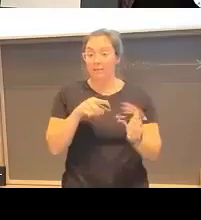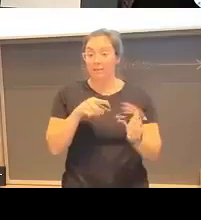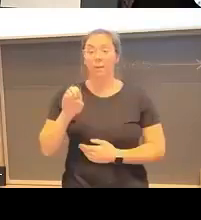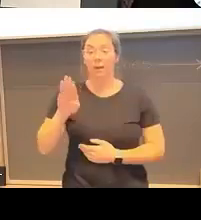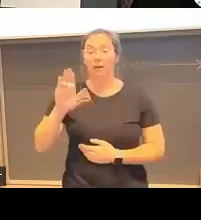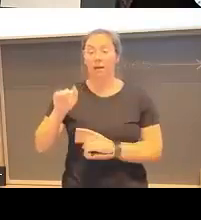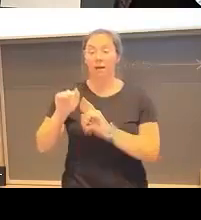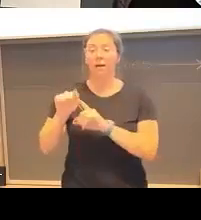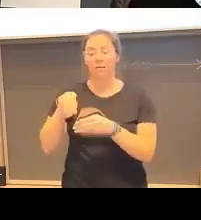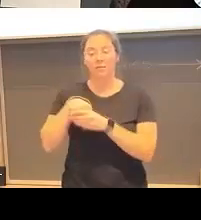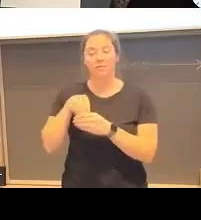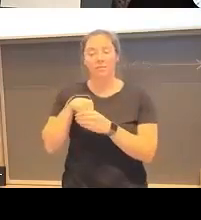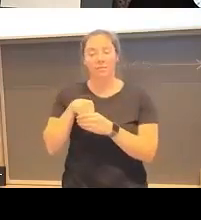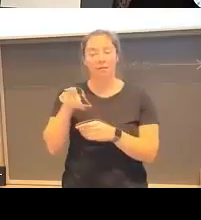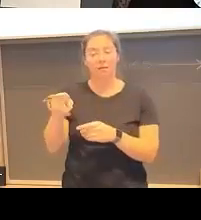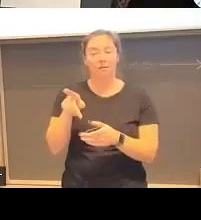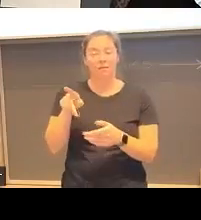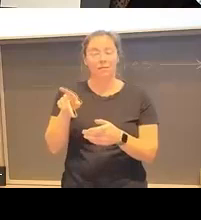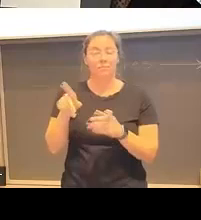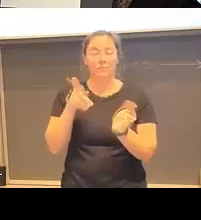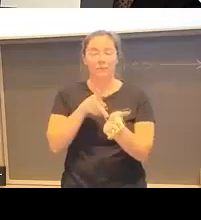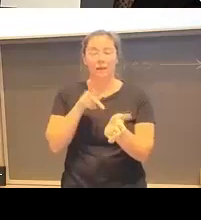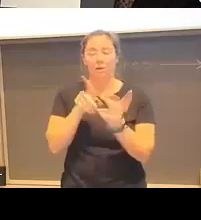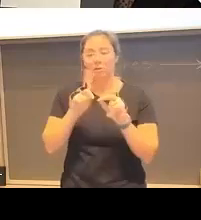Rebecca copek who is in the department of Psychiatry as an embedded coach and that